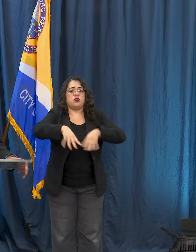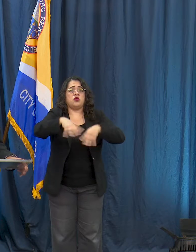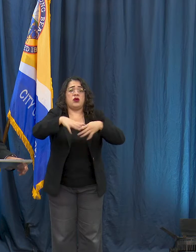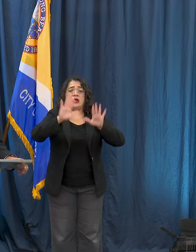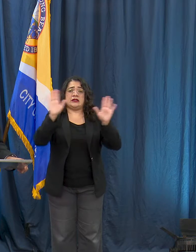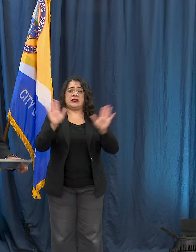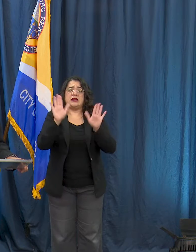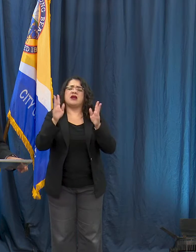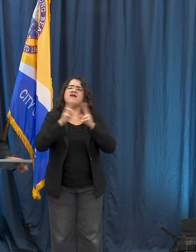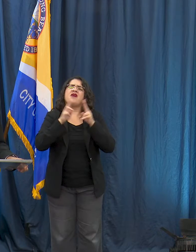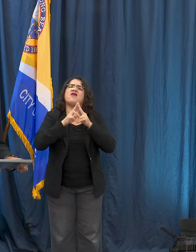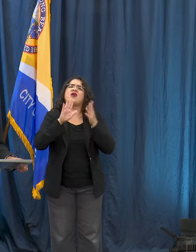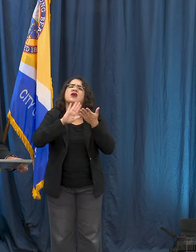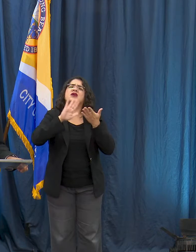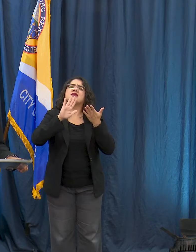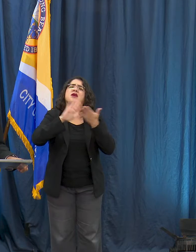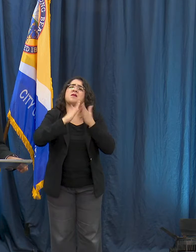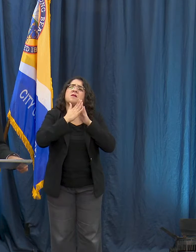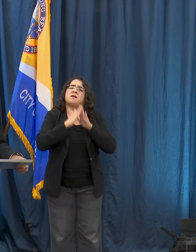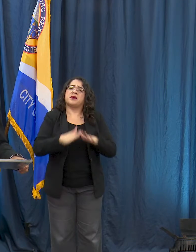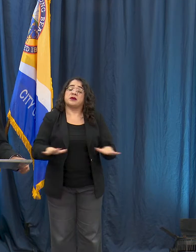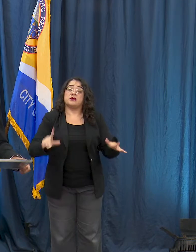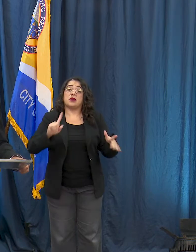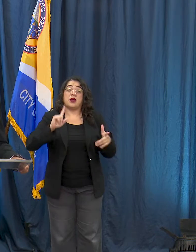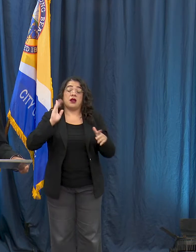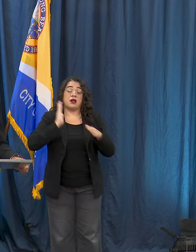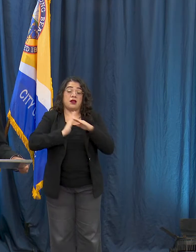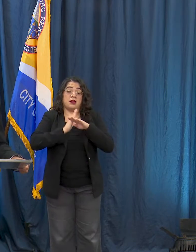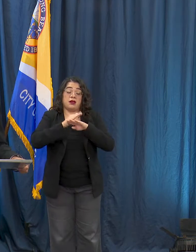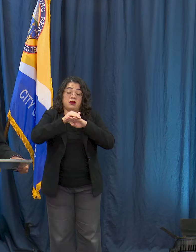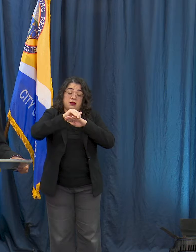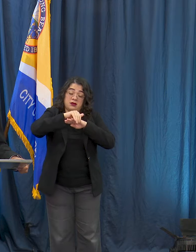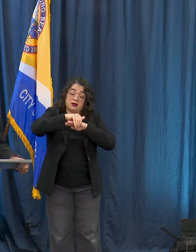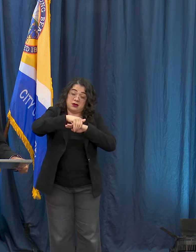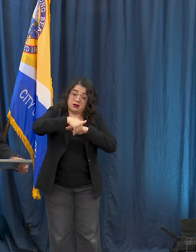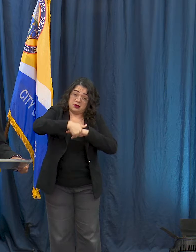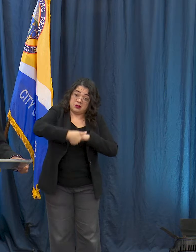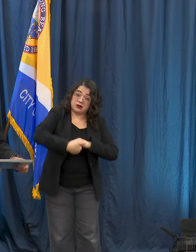peaceful protest that turned into